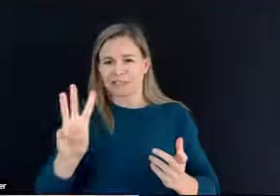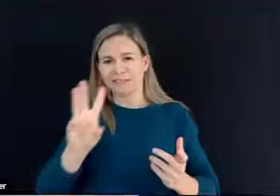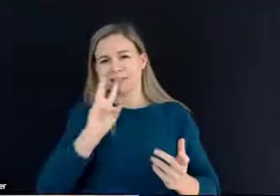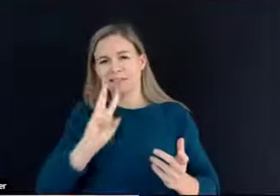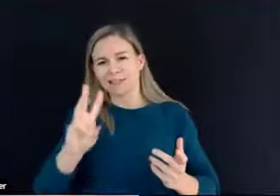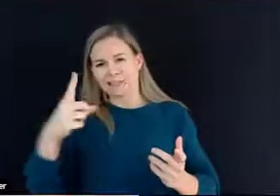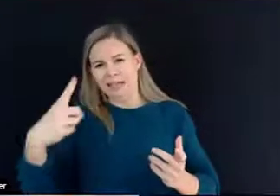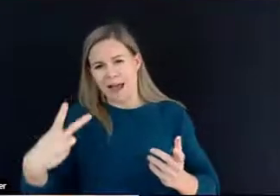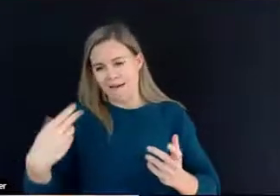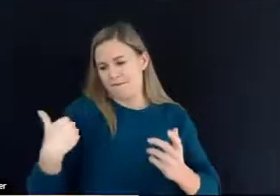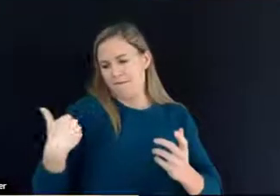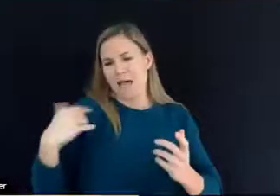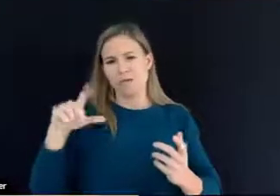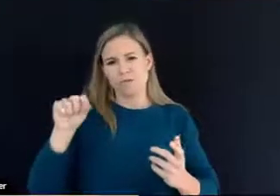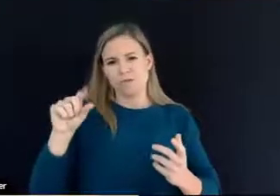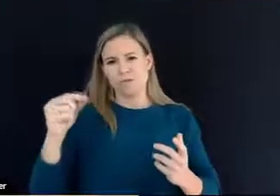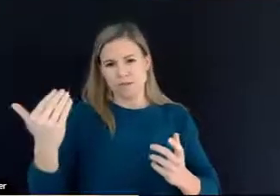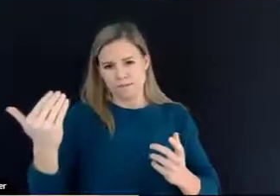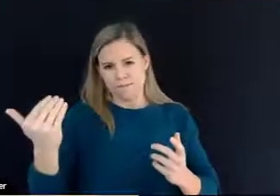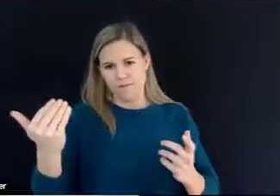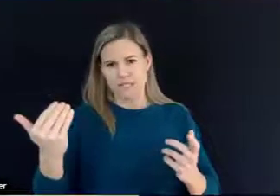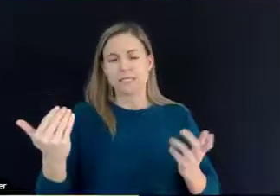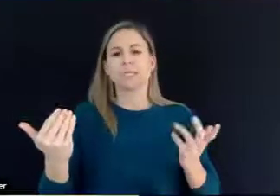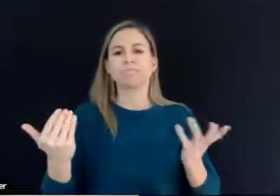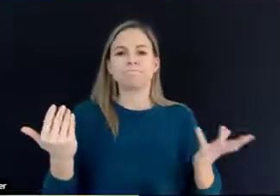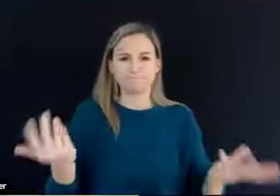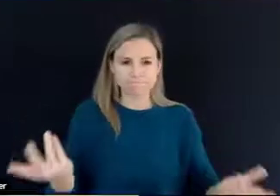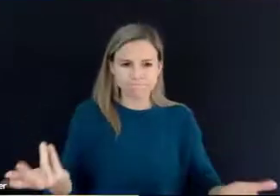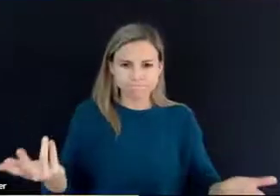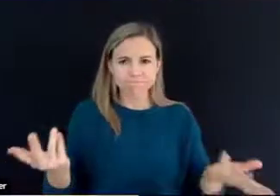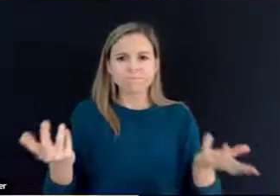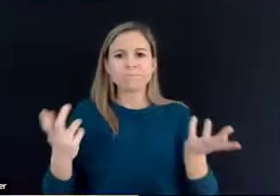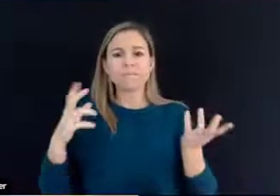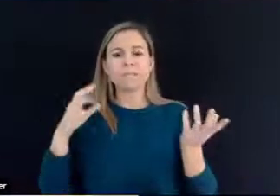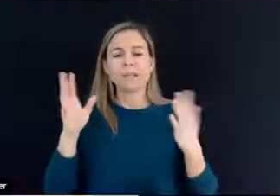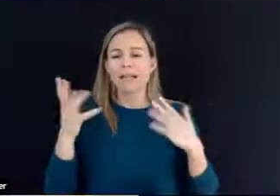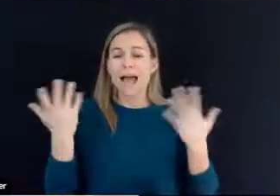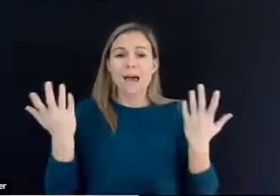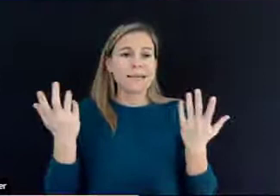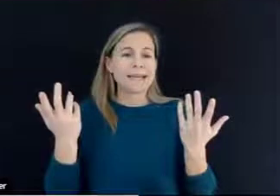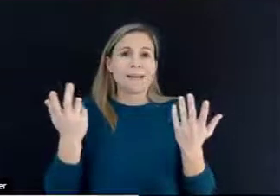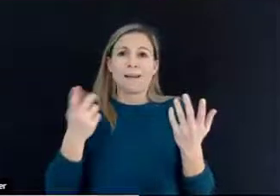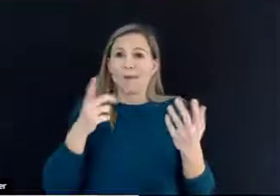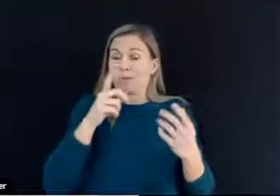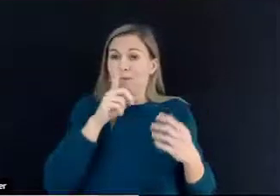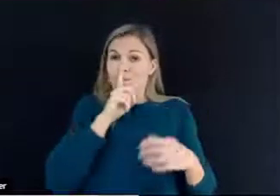And, you know, I can't believe it's been five years,